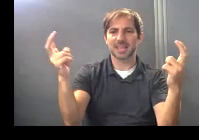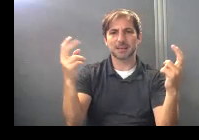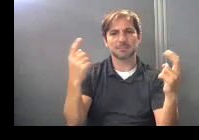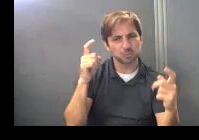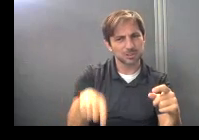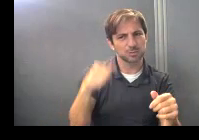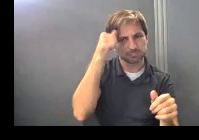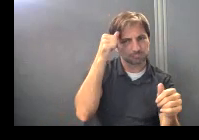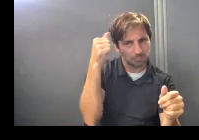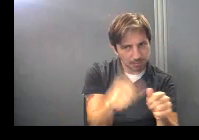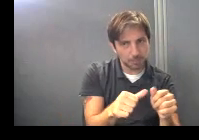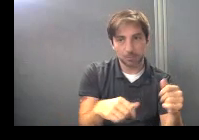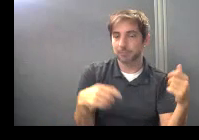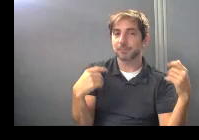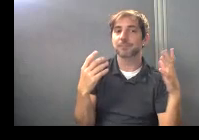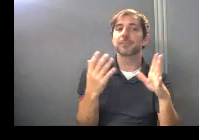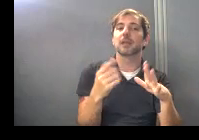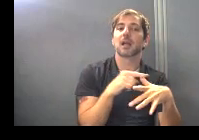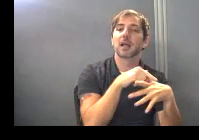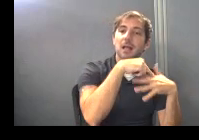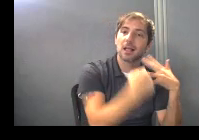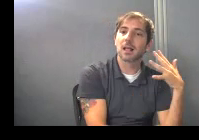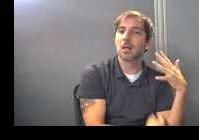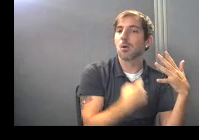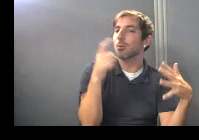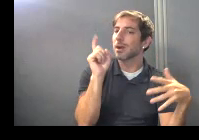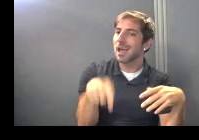MIND. THESE ARE THAT WE NEED TO BUILD ACCESSIBILITY